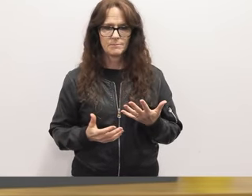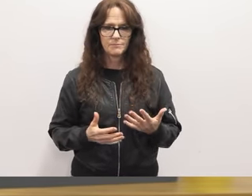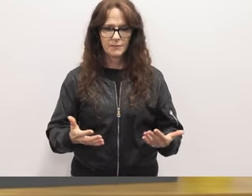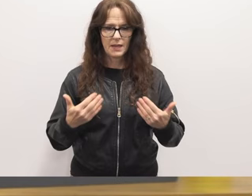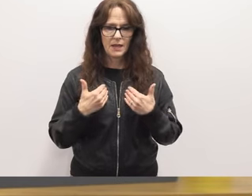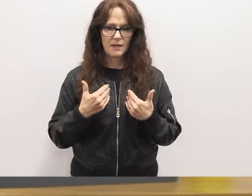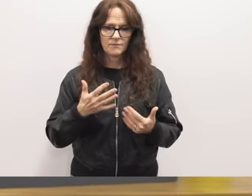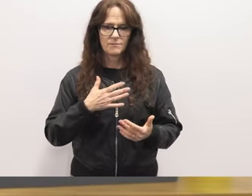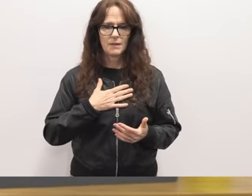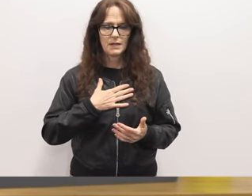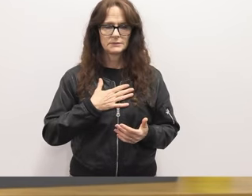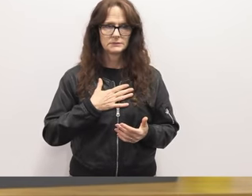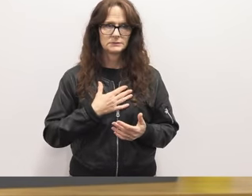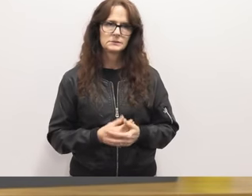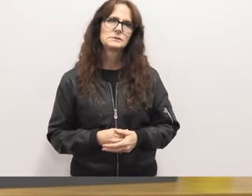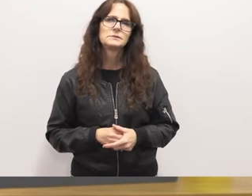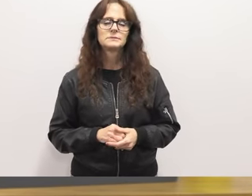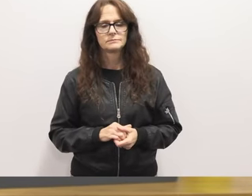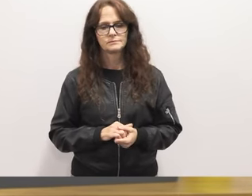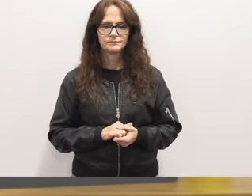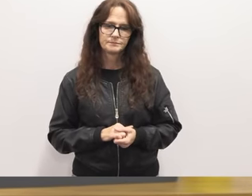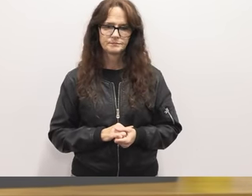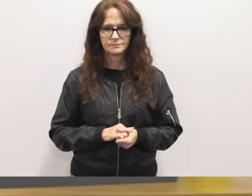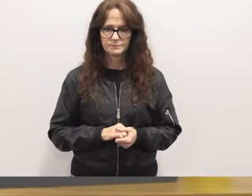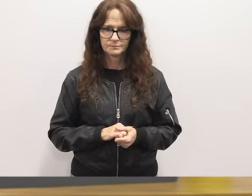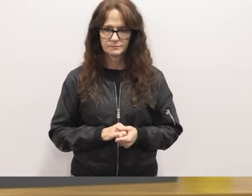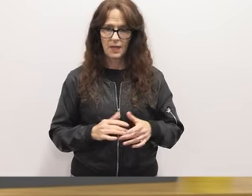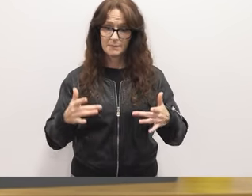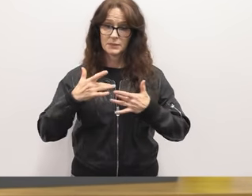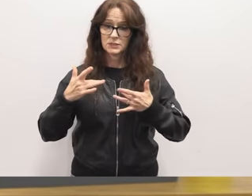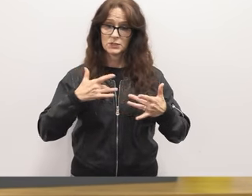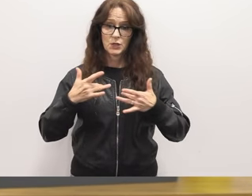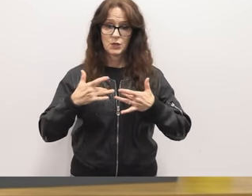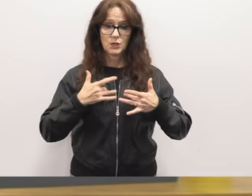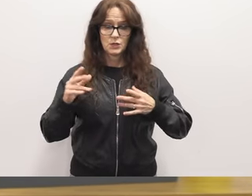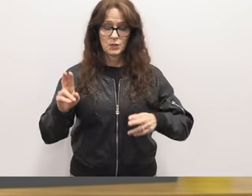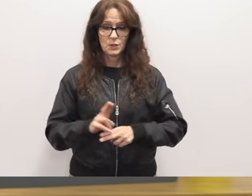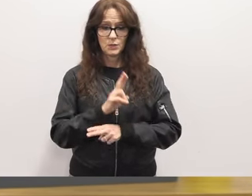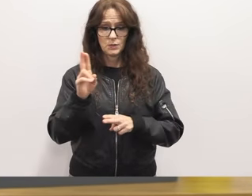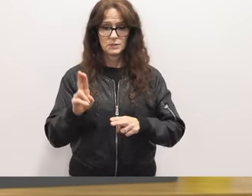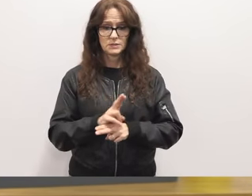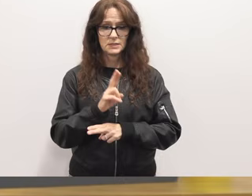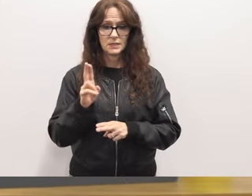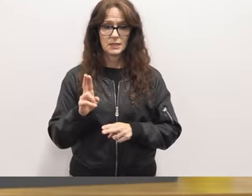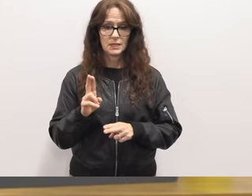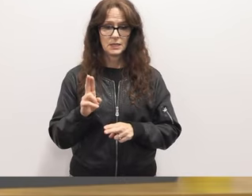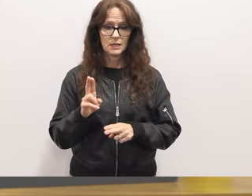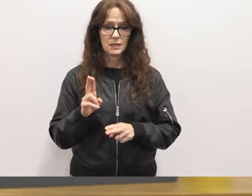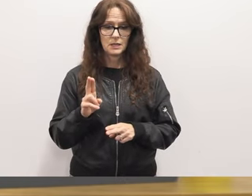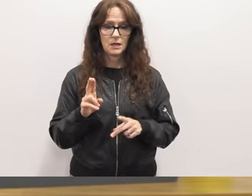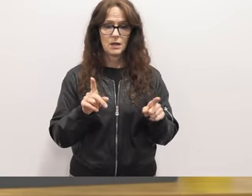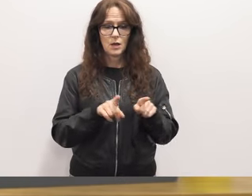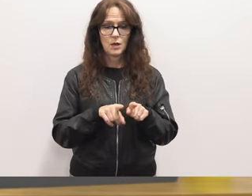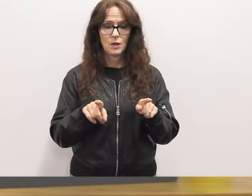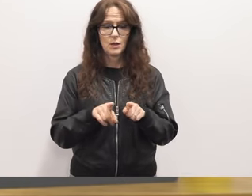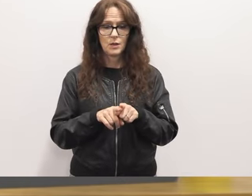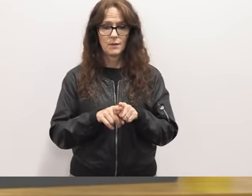I am concerned about using this also has like an all kind of feel to it.